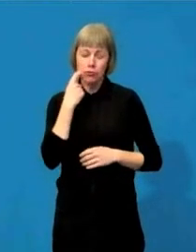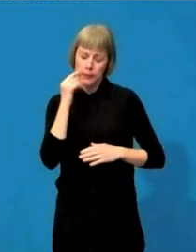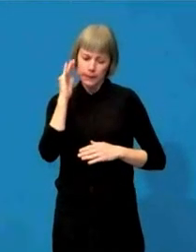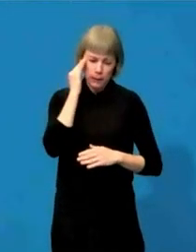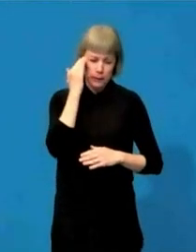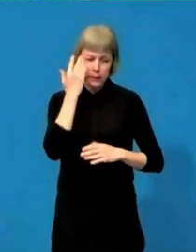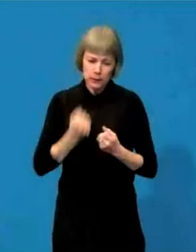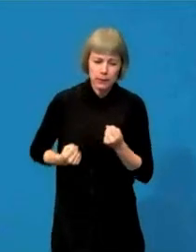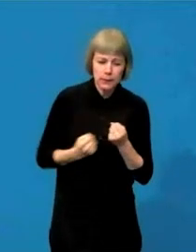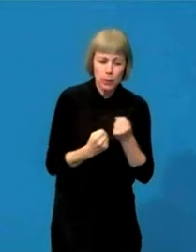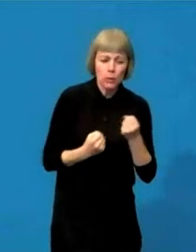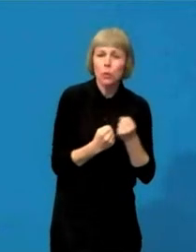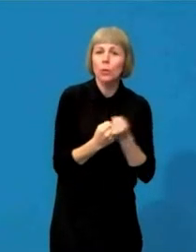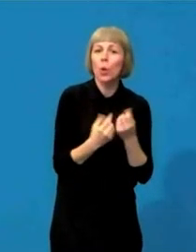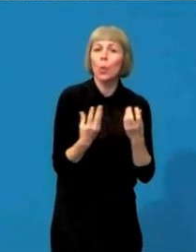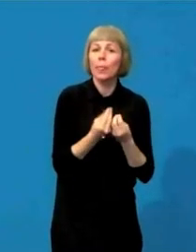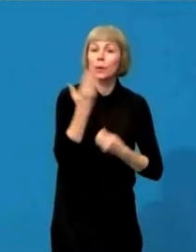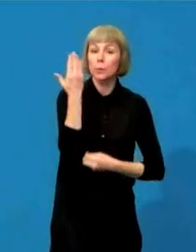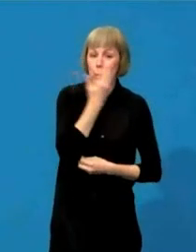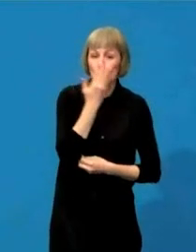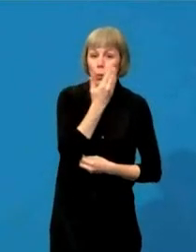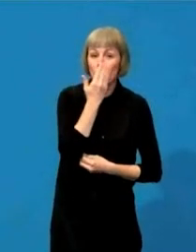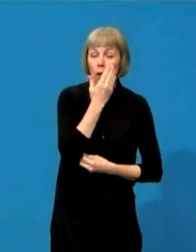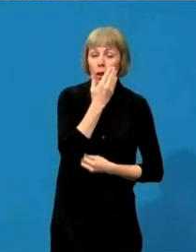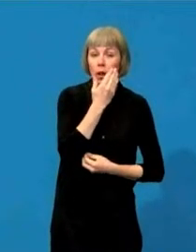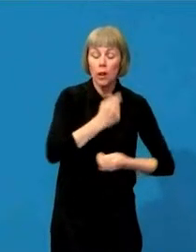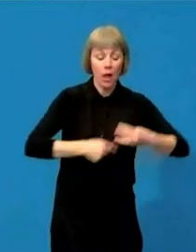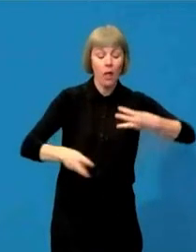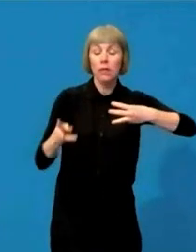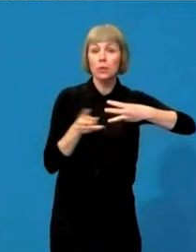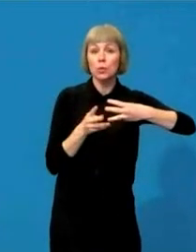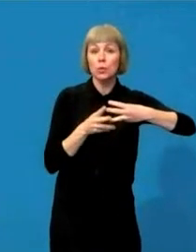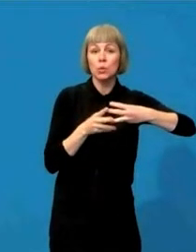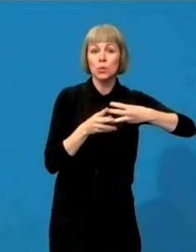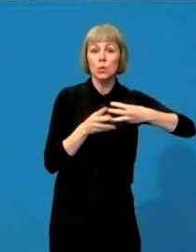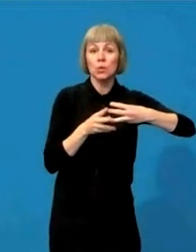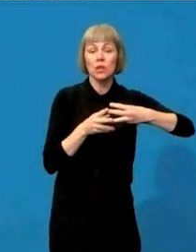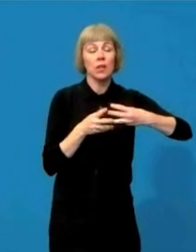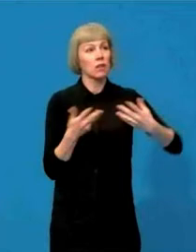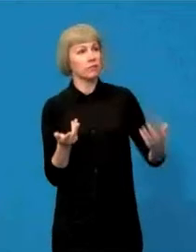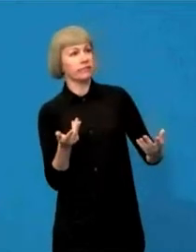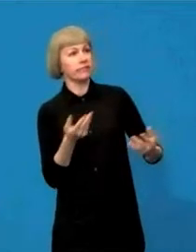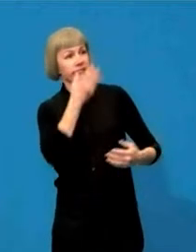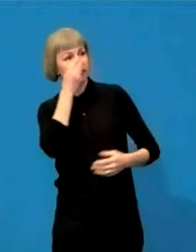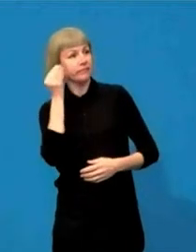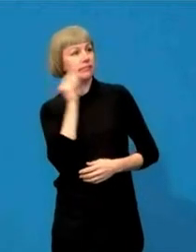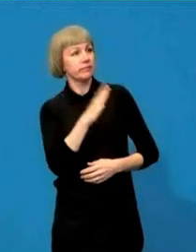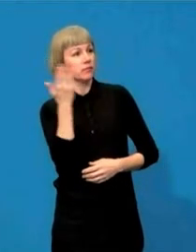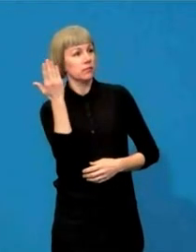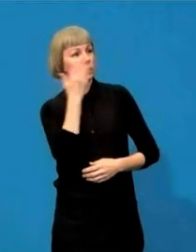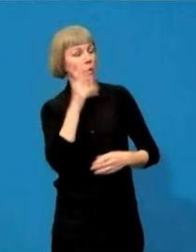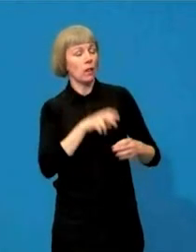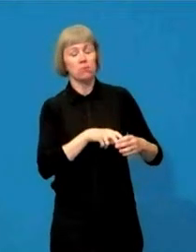When they disengaged from the school here, I got them finally into a school in Esperance